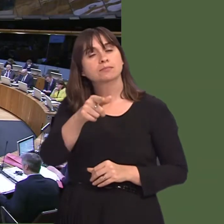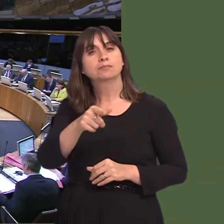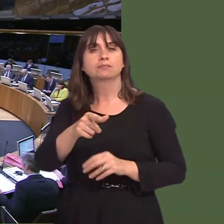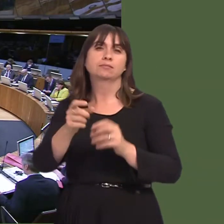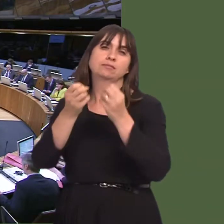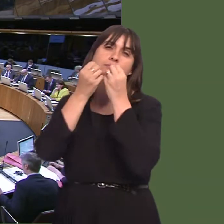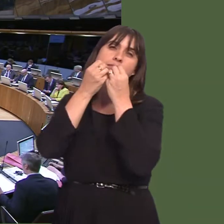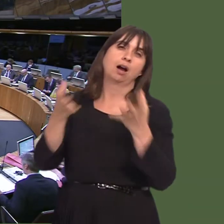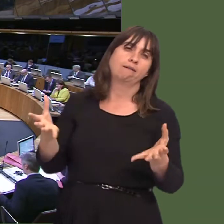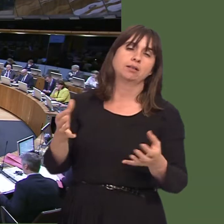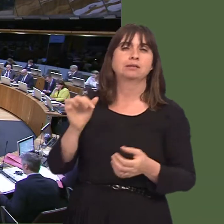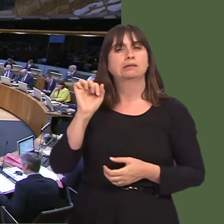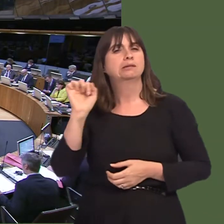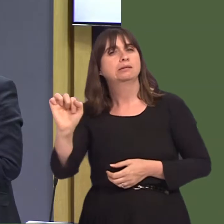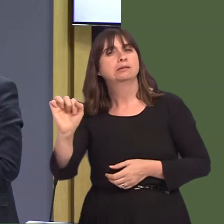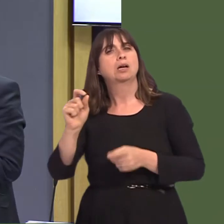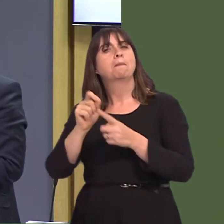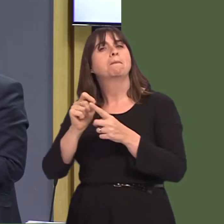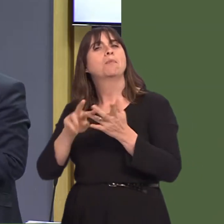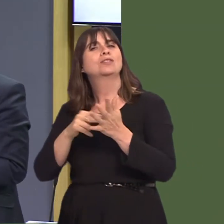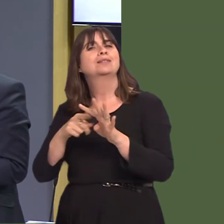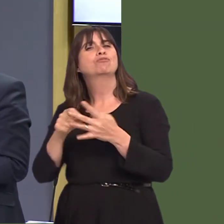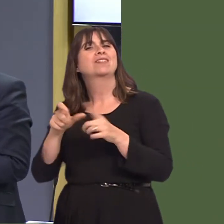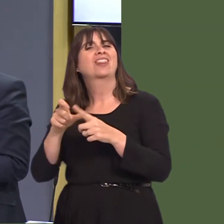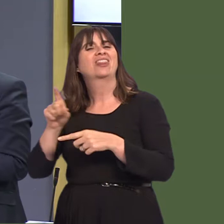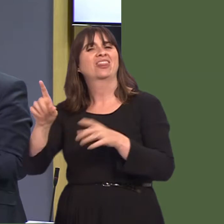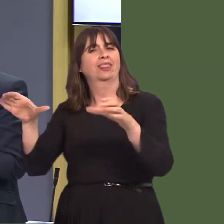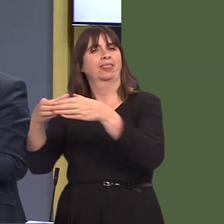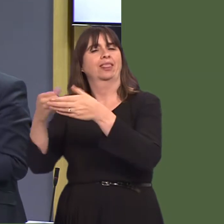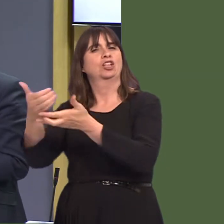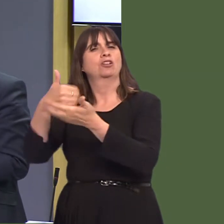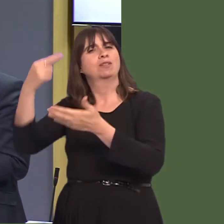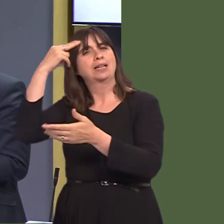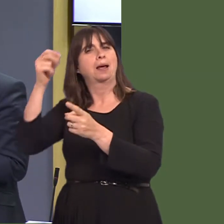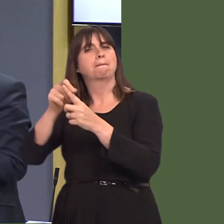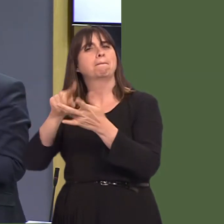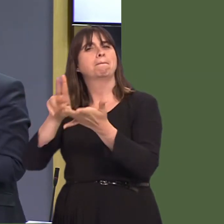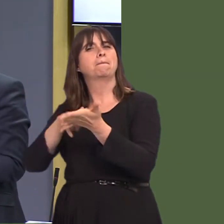is being done by the Pontypridd-based charity PONT, which has developed links with Mbale